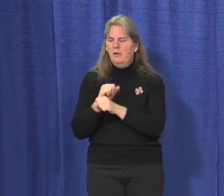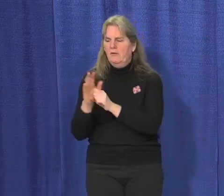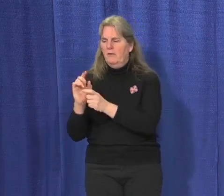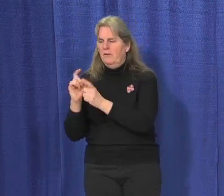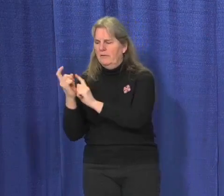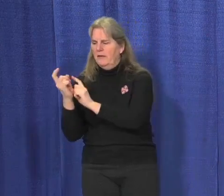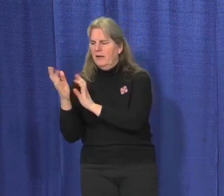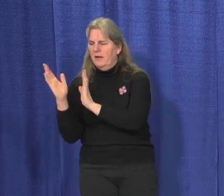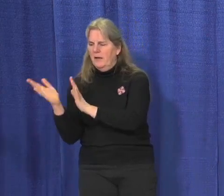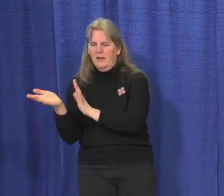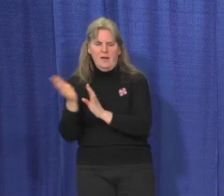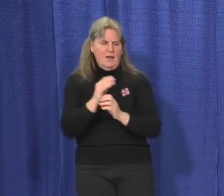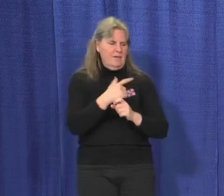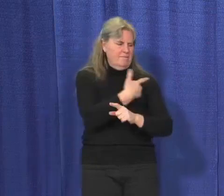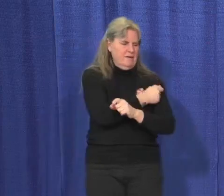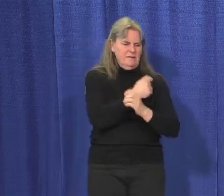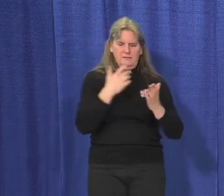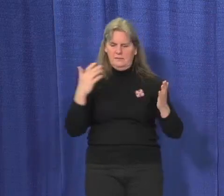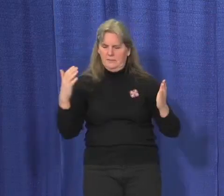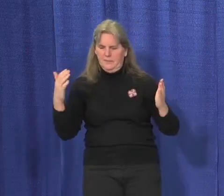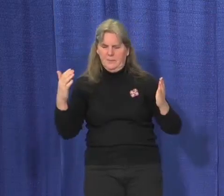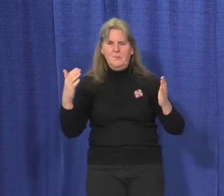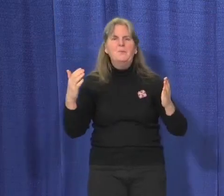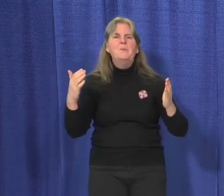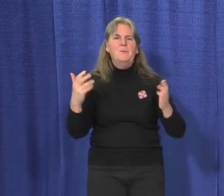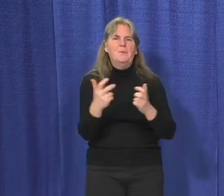variants and vaccines.